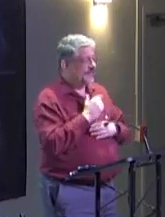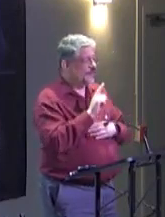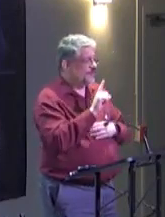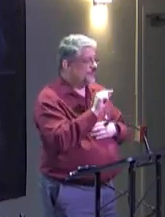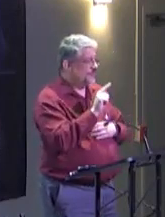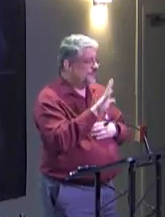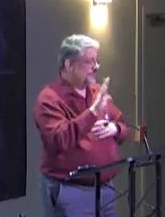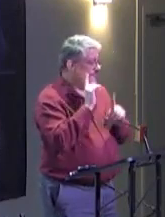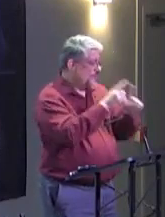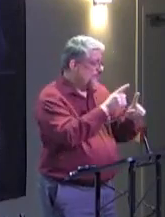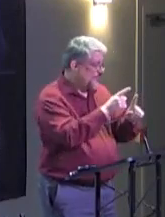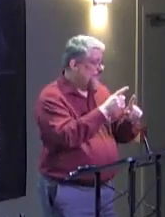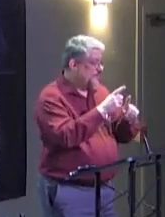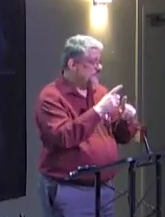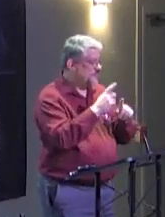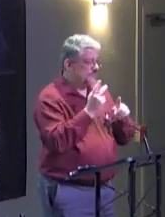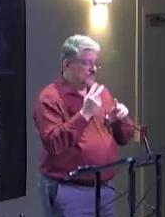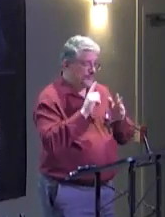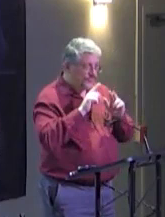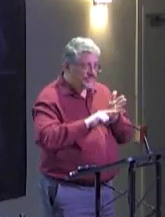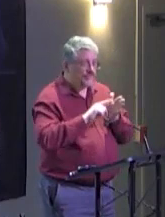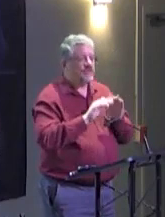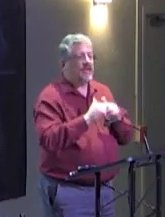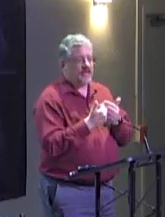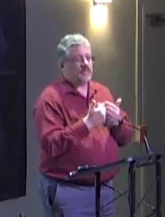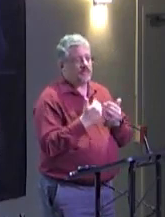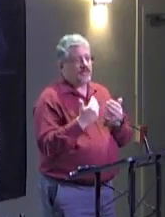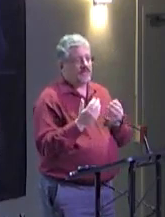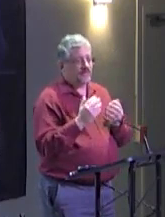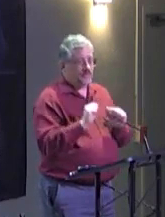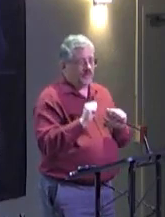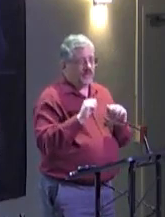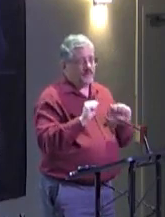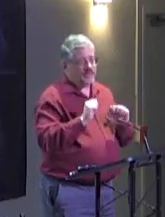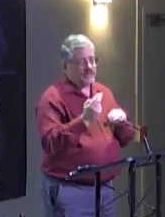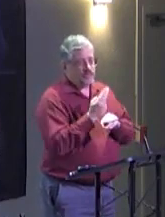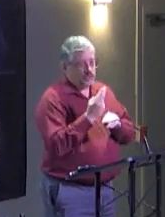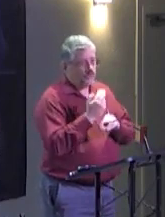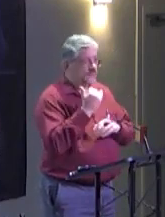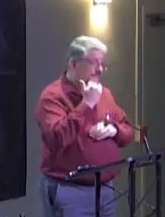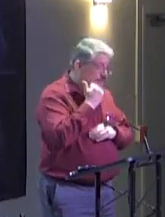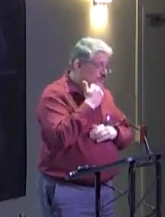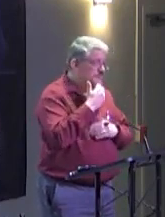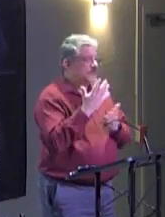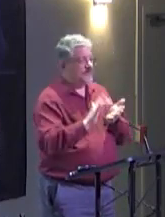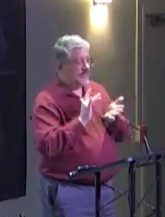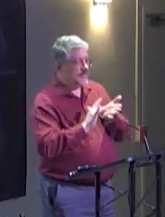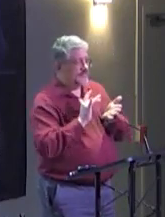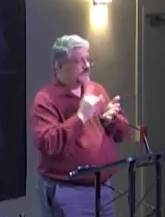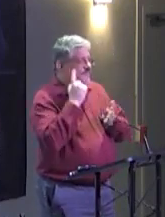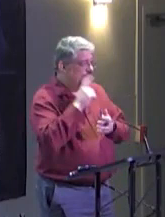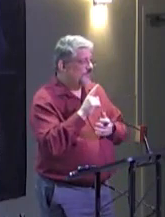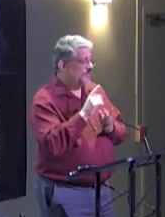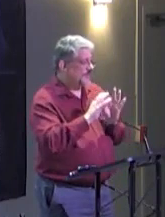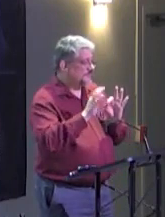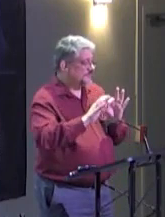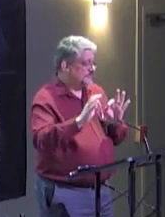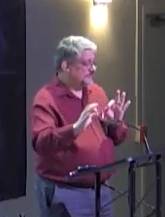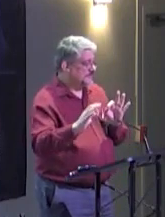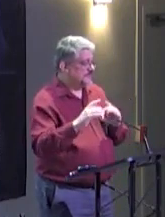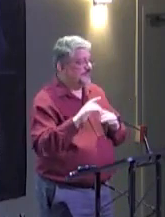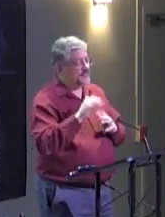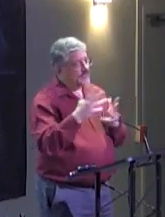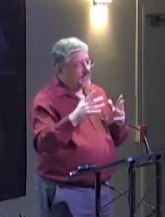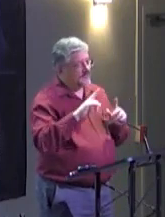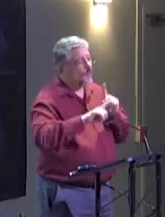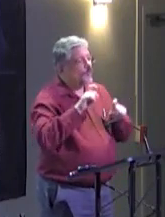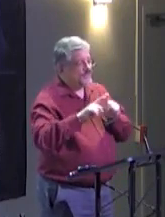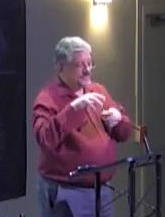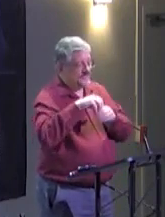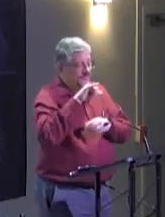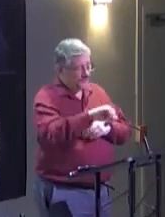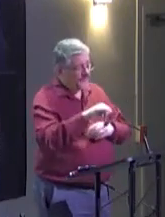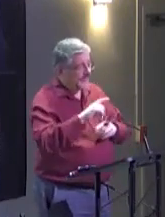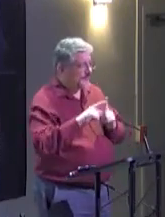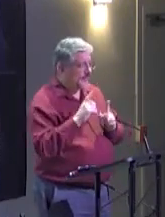Deaf people are great at negotiating for meaning between different sign languages. And yes, we are looking into how we can increase mobile accessibility for phones and tablets.